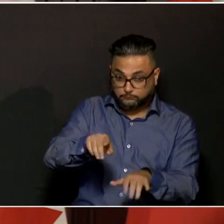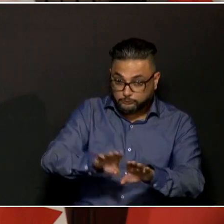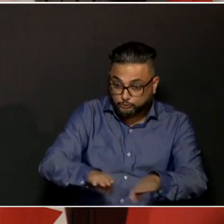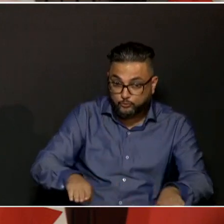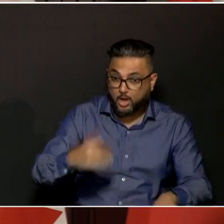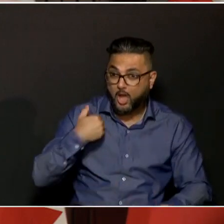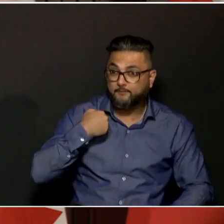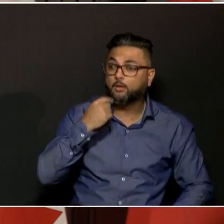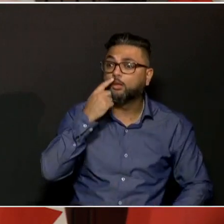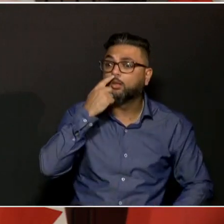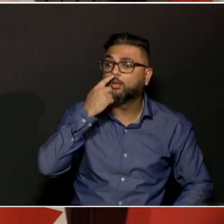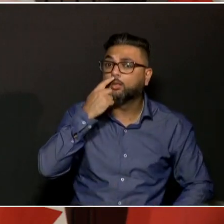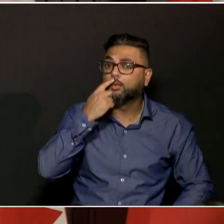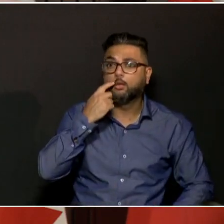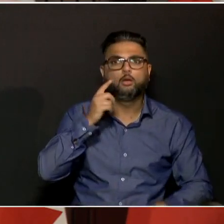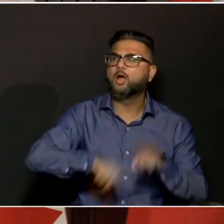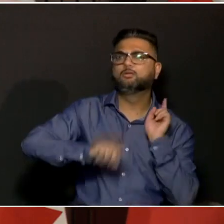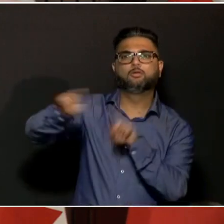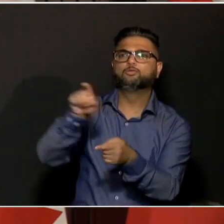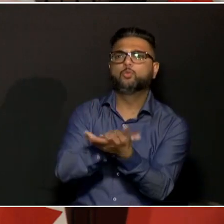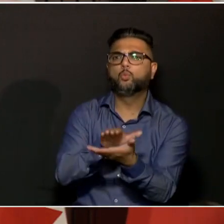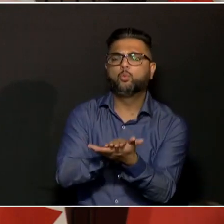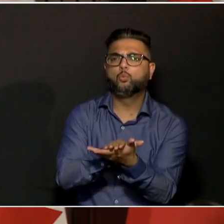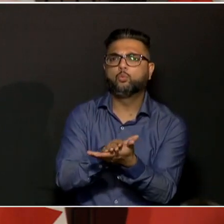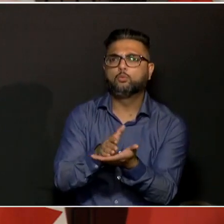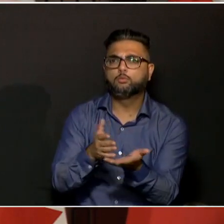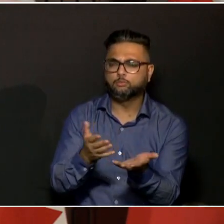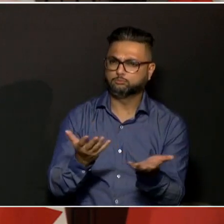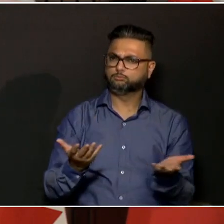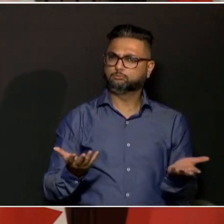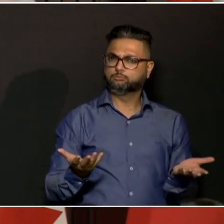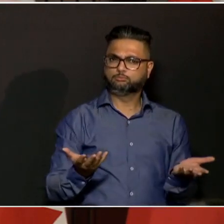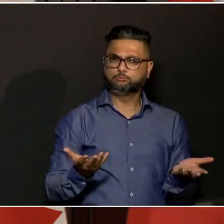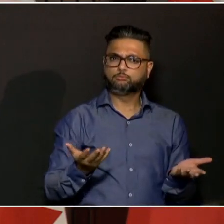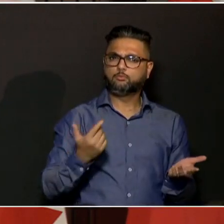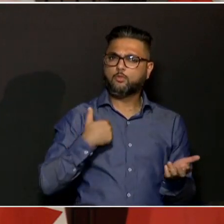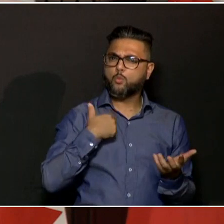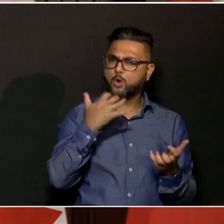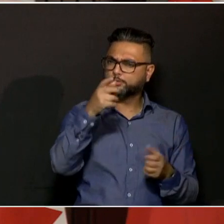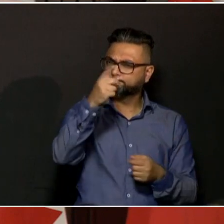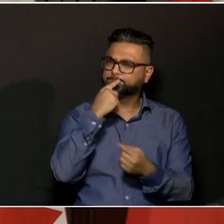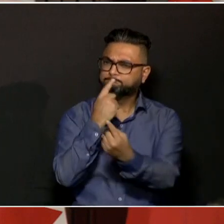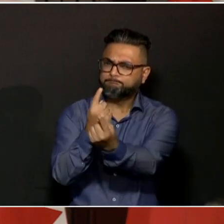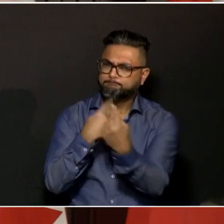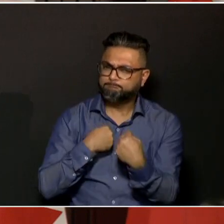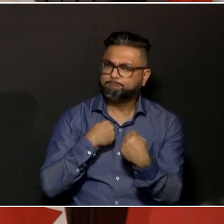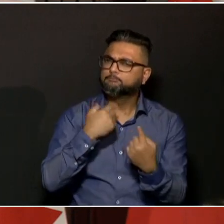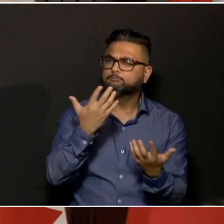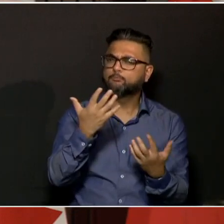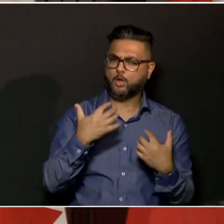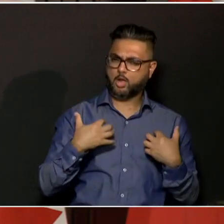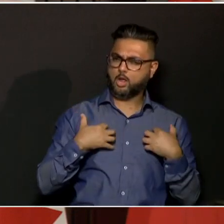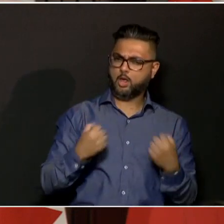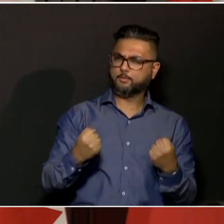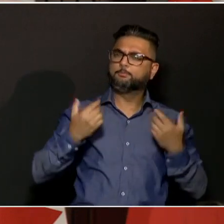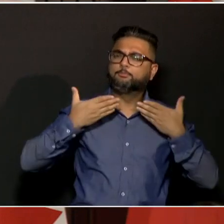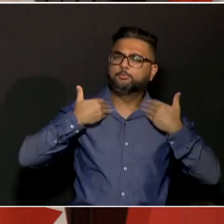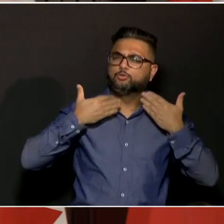cannot go to school if they have a runny nose and a know your education minister said it is been reviewed